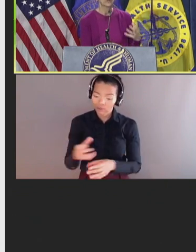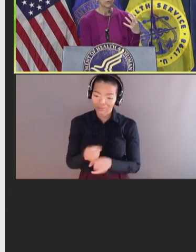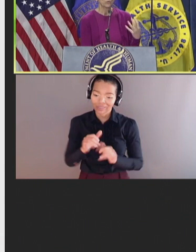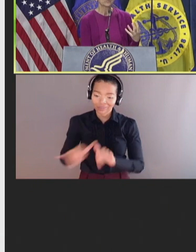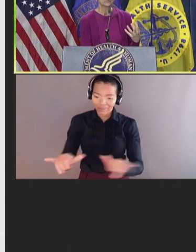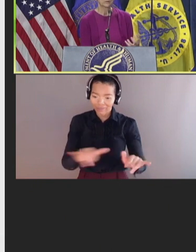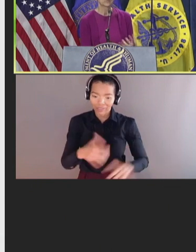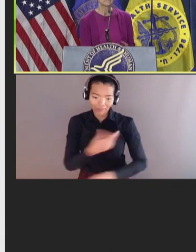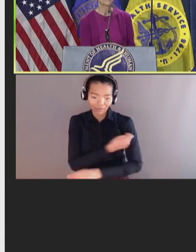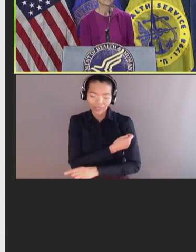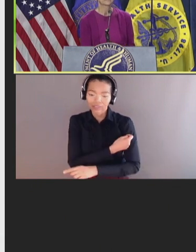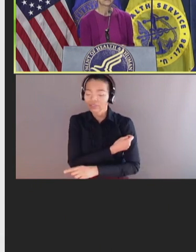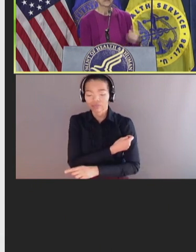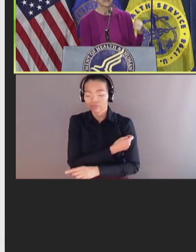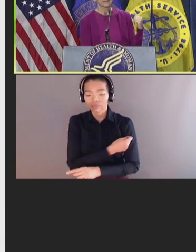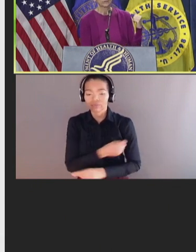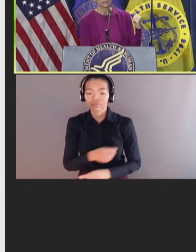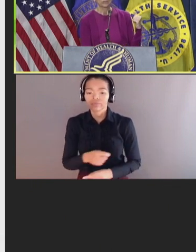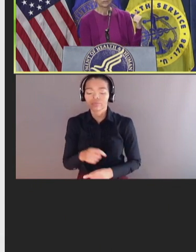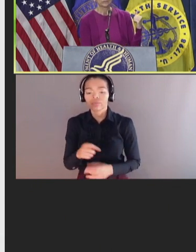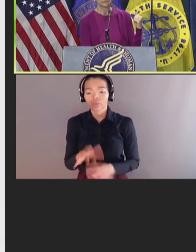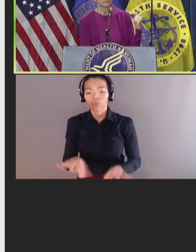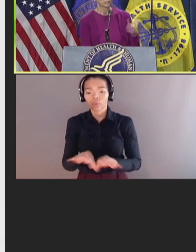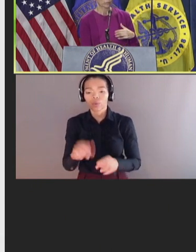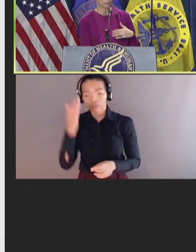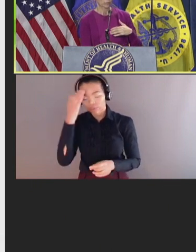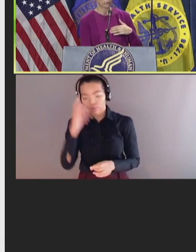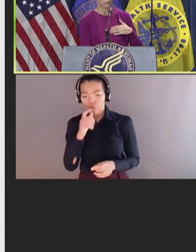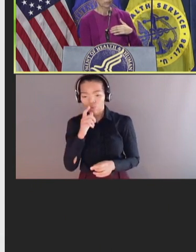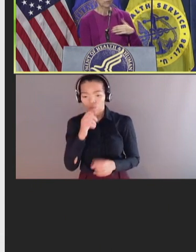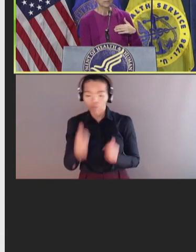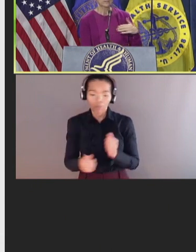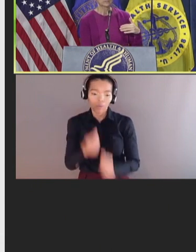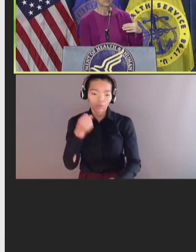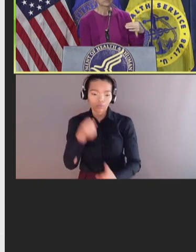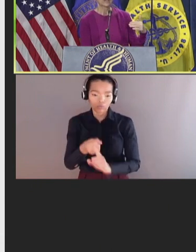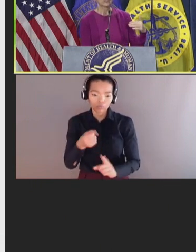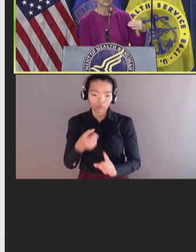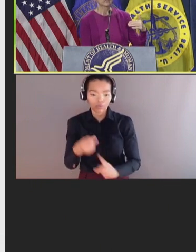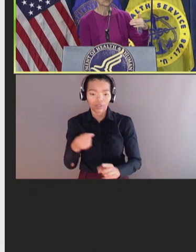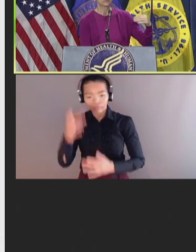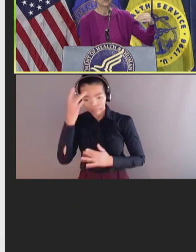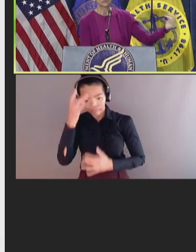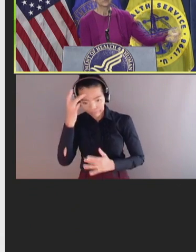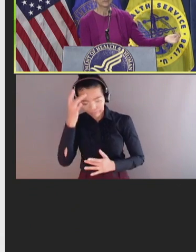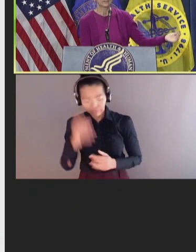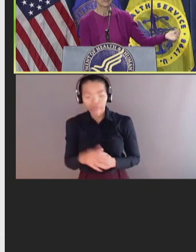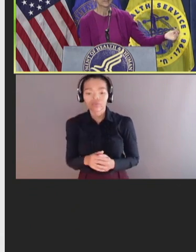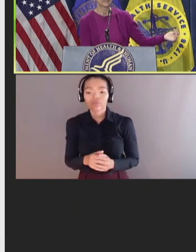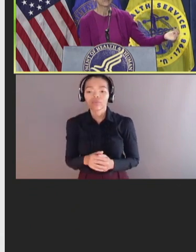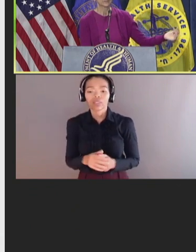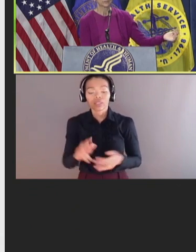who is most impacted, which also determines our strategies for who should be vaccinated first?